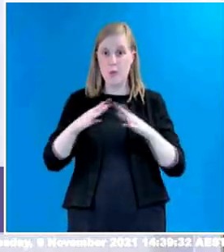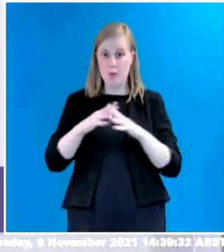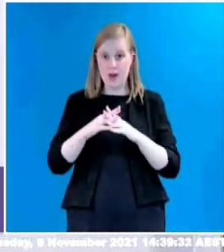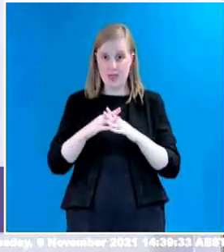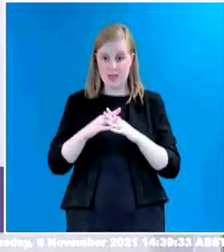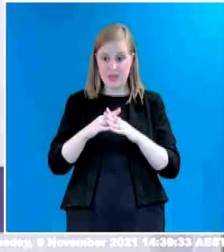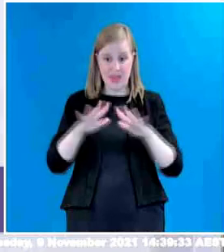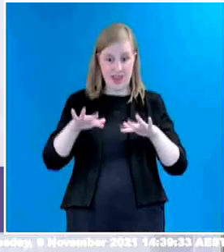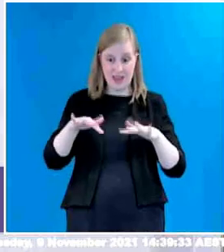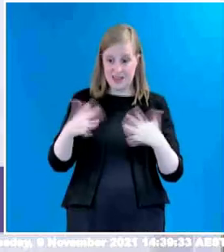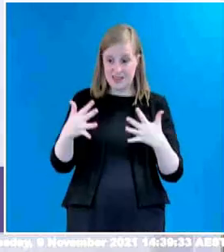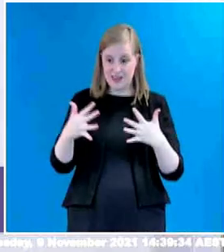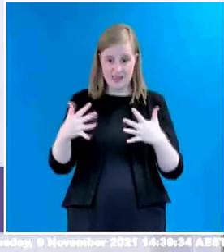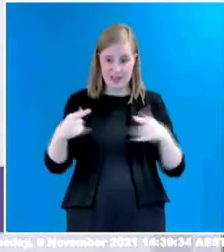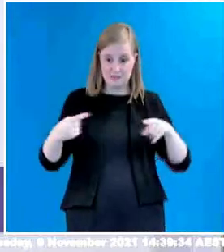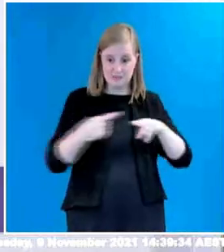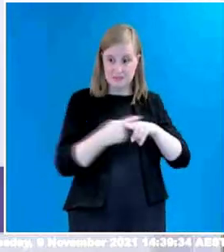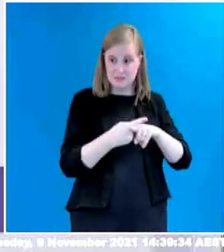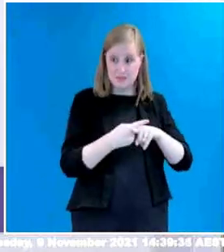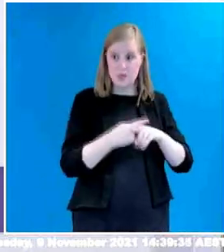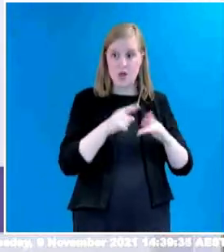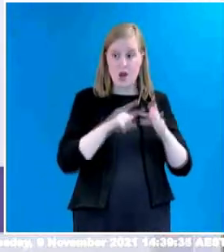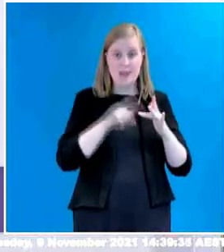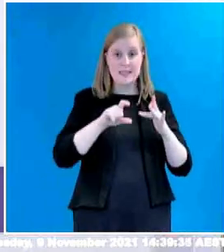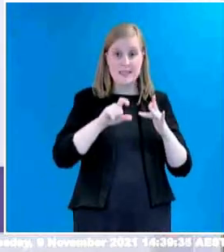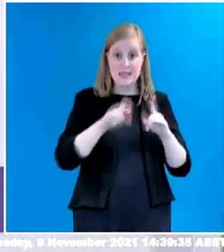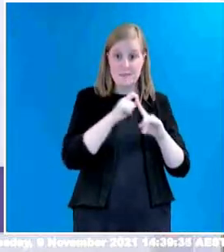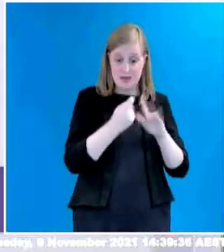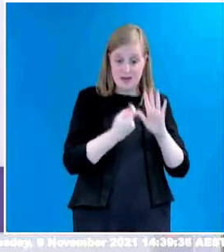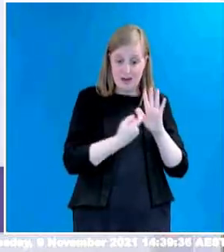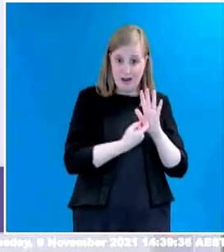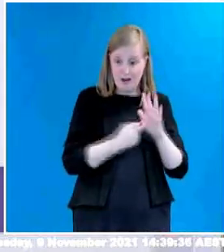26 of the ICCPR can be the subject of a complaint.